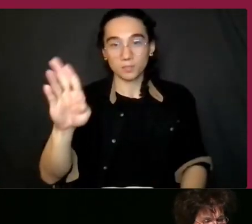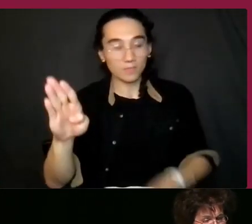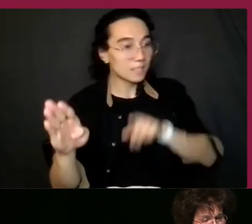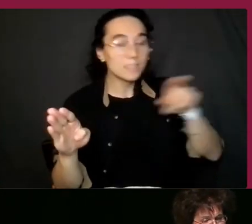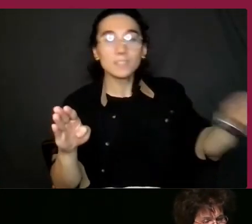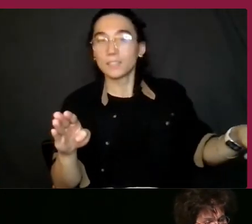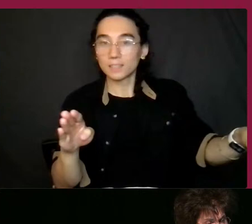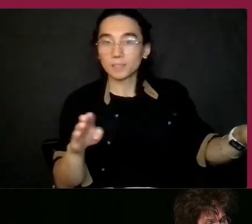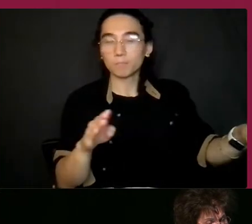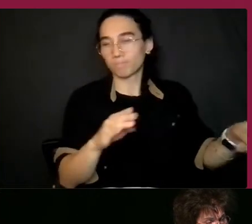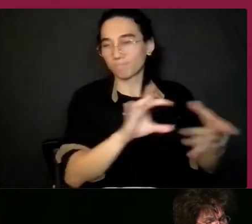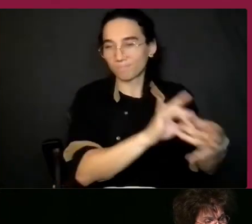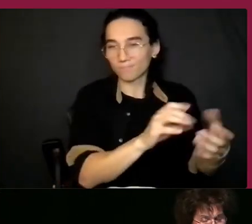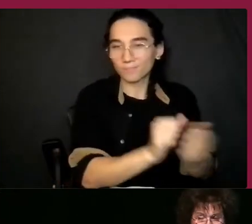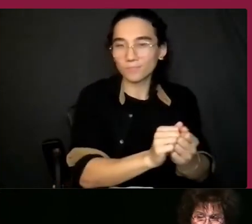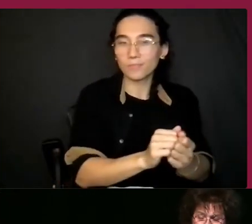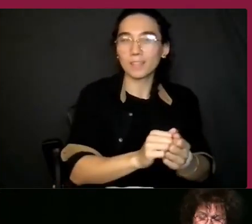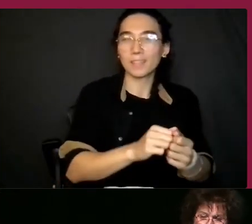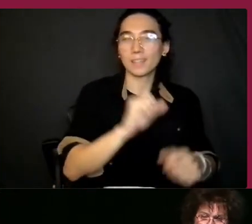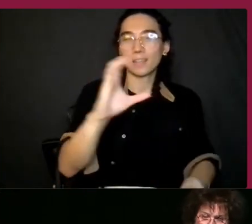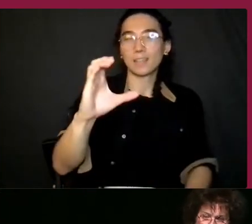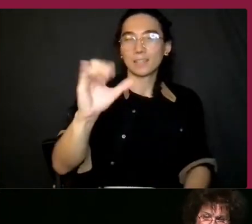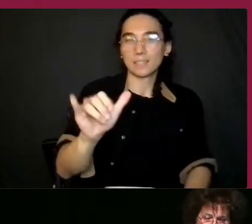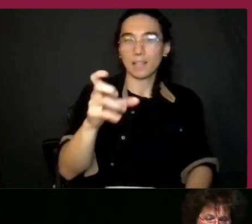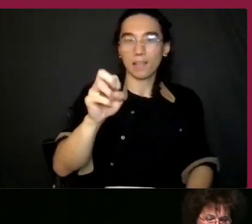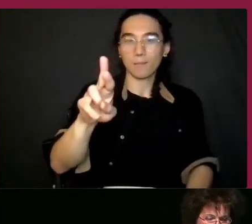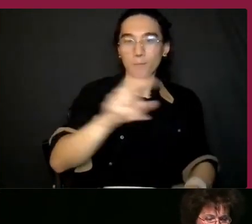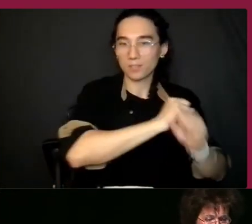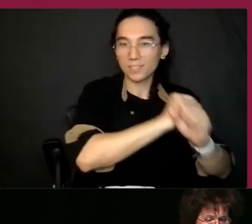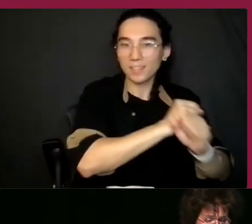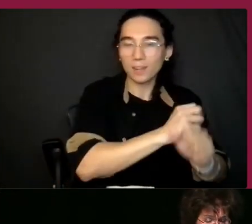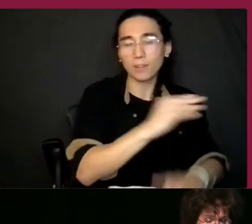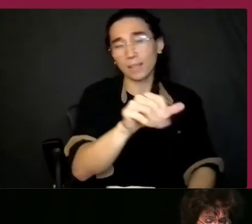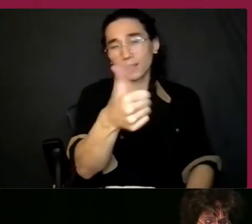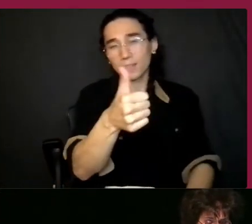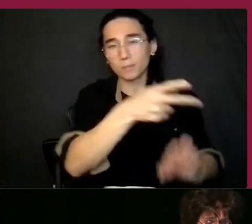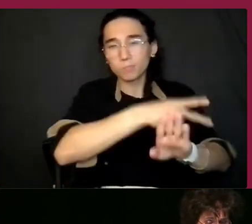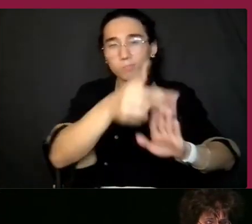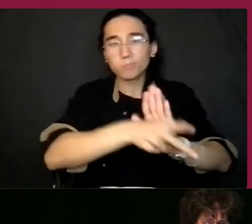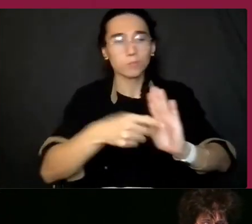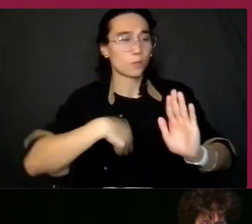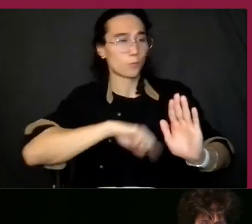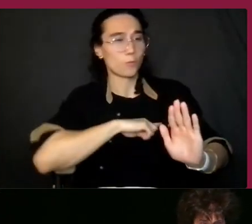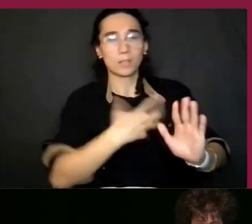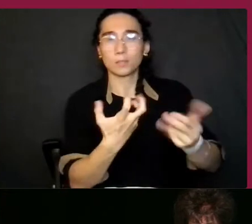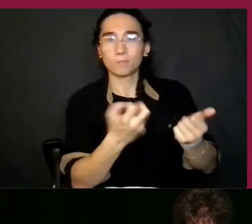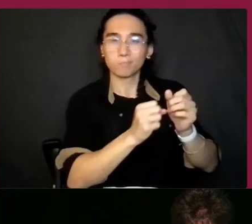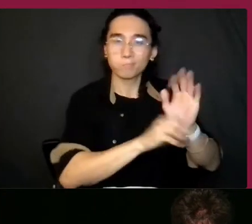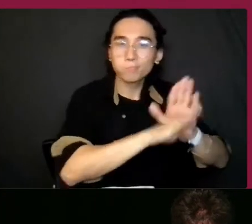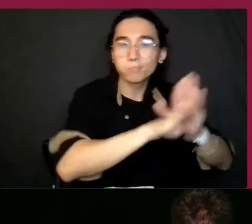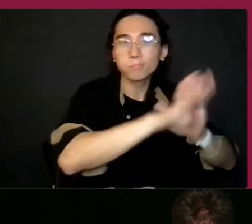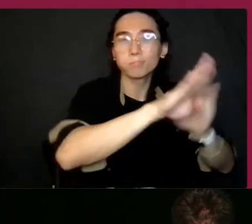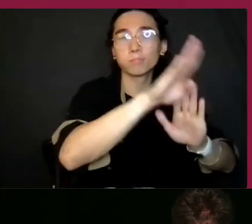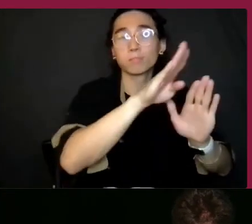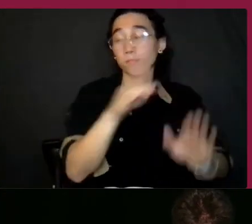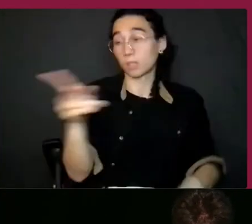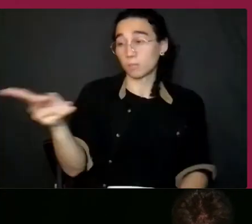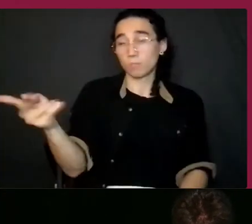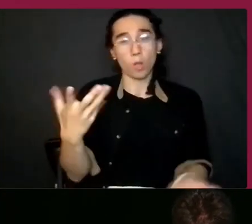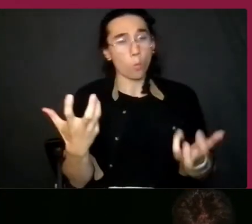and some of these other programs that we're looking to expand, and so they're both very interested in investing in the college in any way that they can,